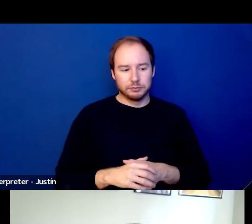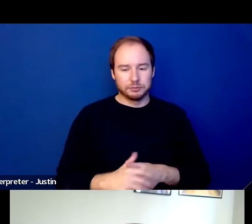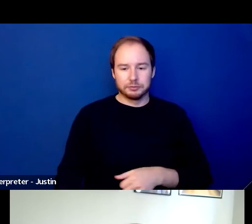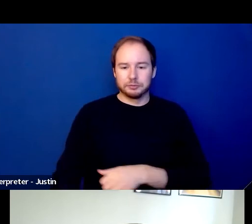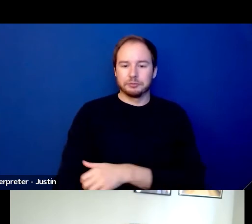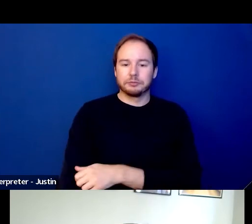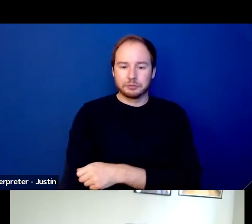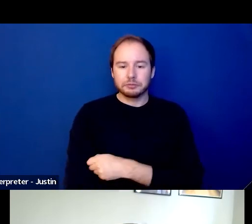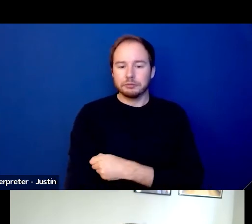Shelby.